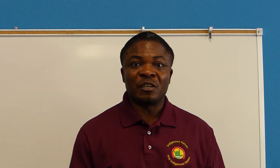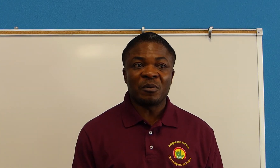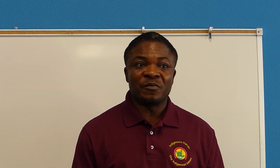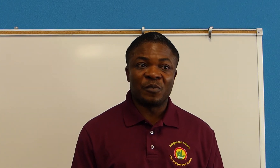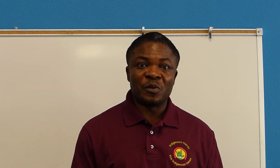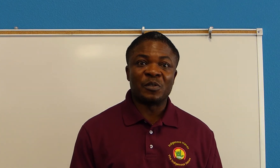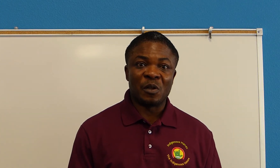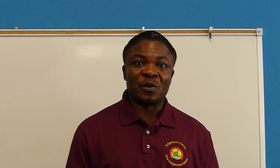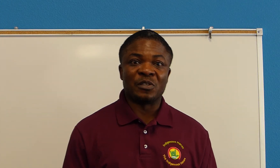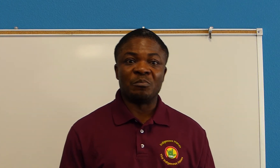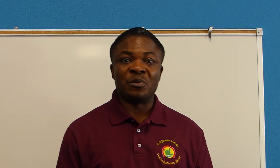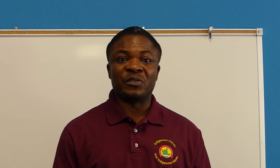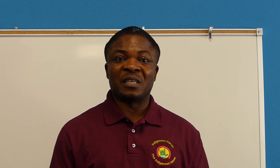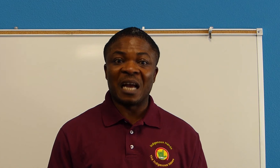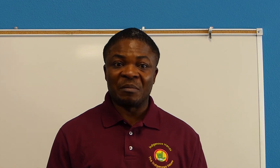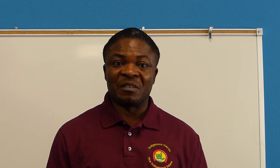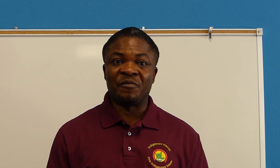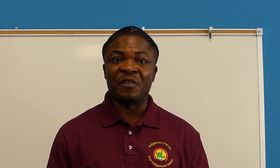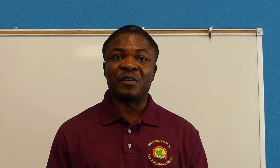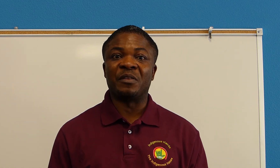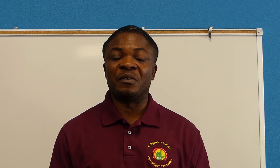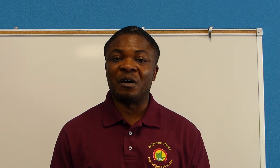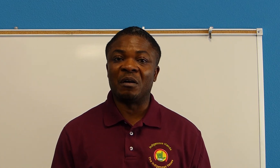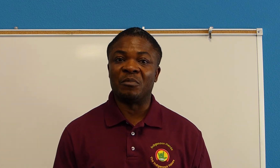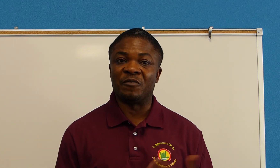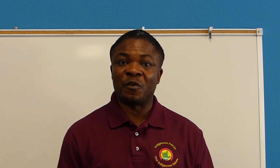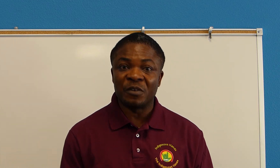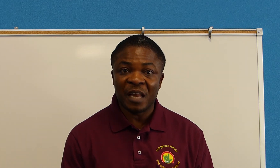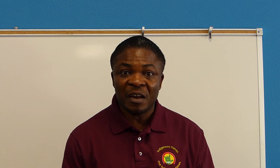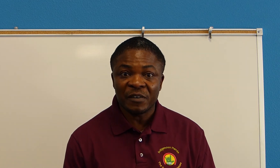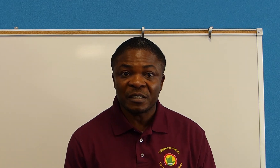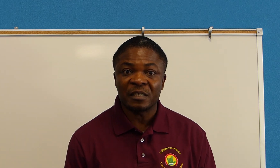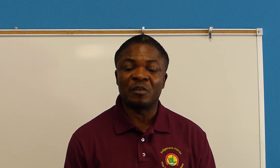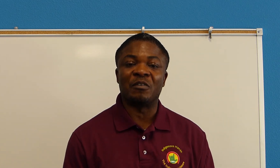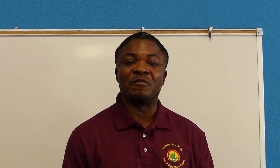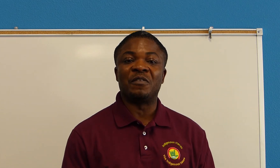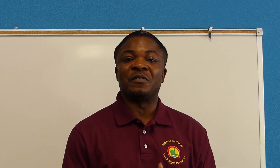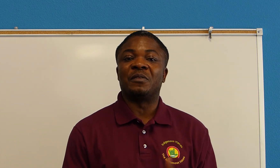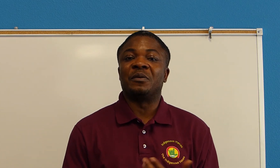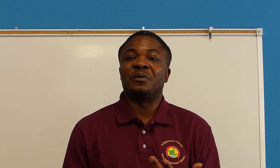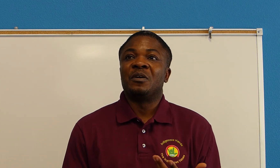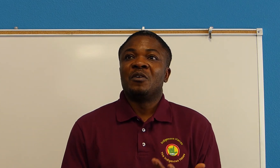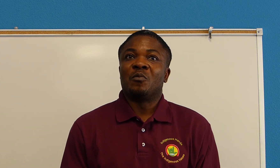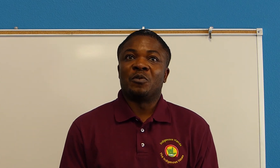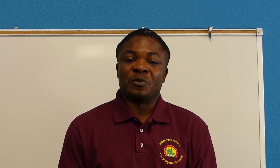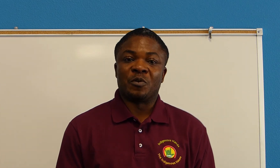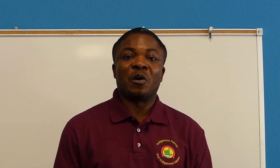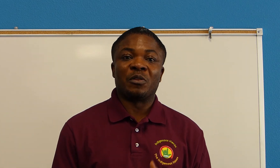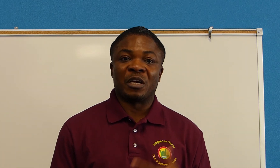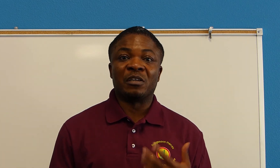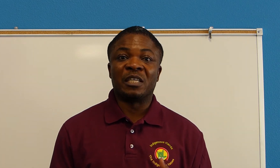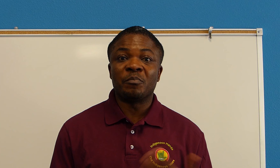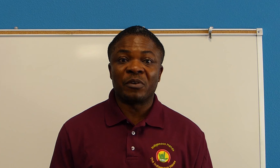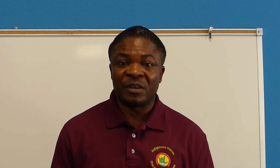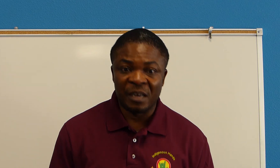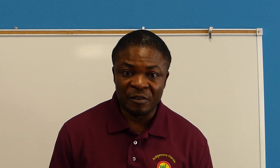some of those laws most times favor the foreign languages or favor what you could call the contemporary language